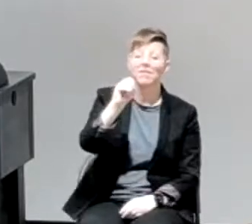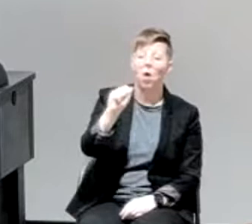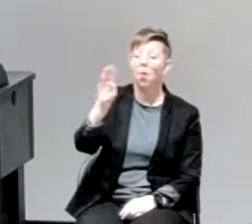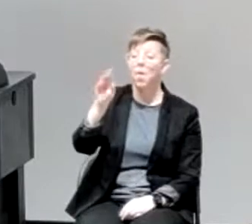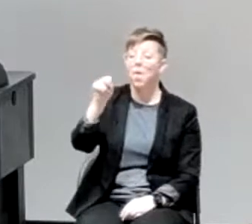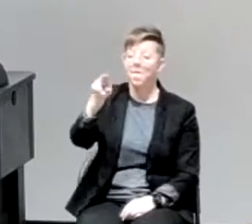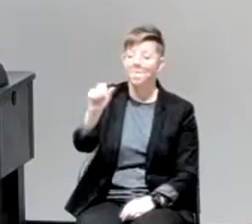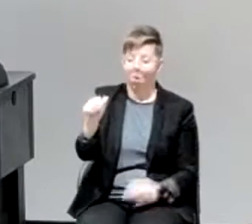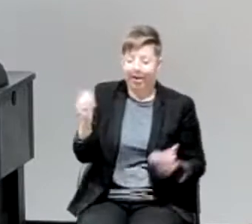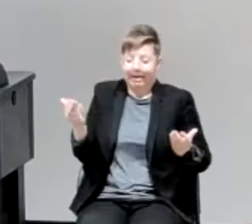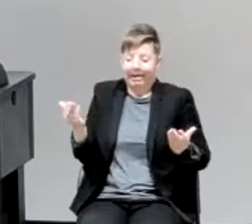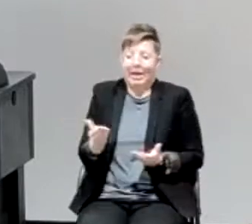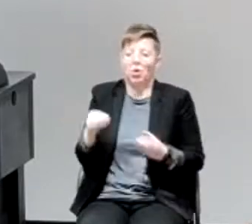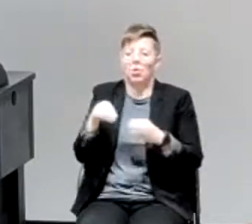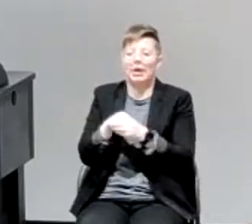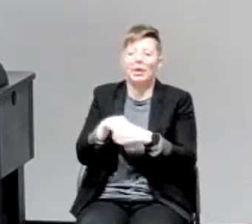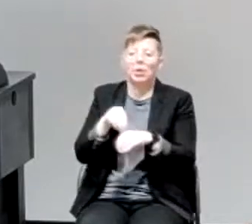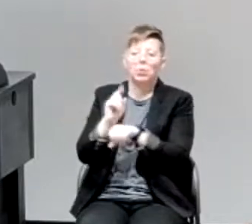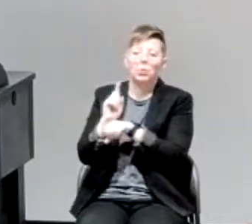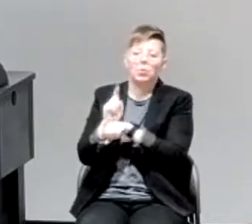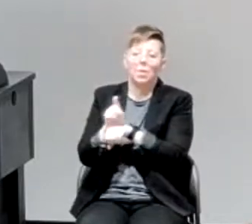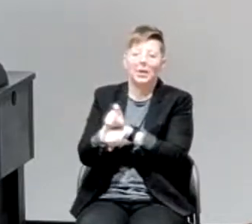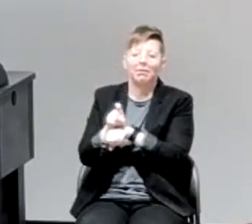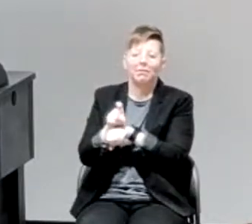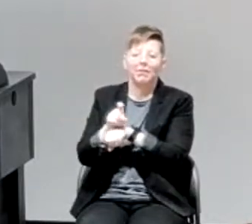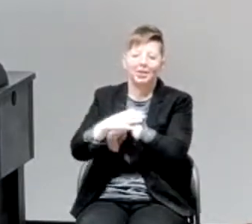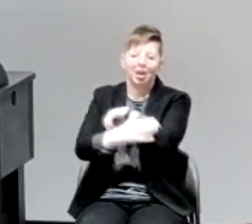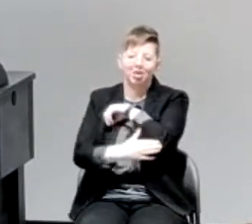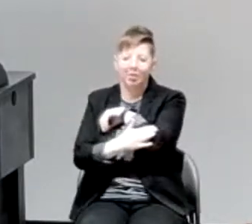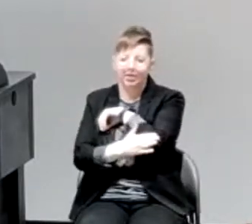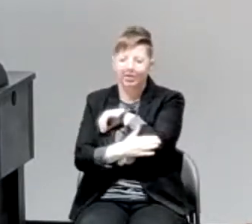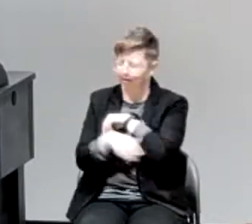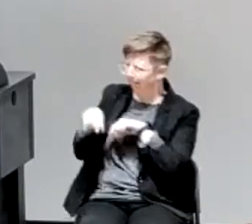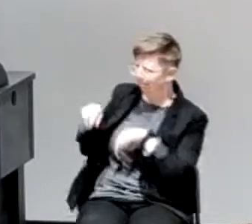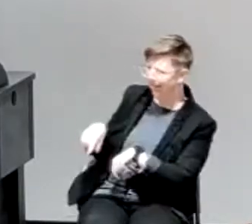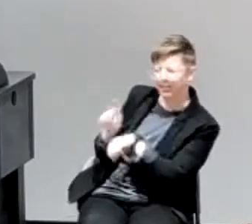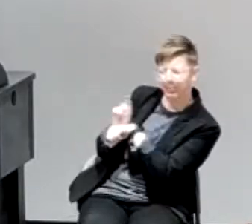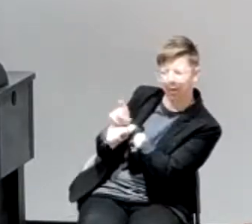They named human beings and that conveyed to me there's a whole lot of